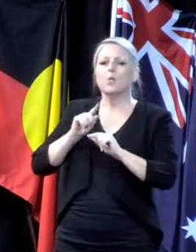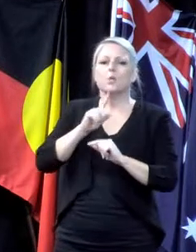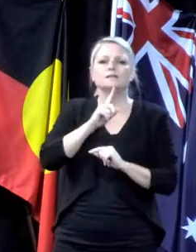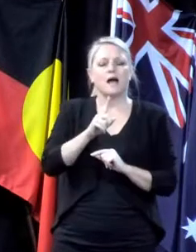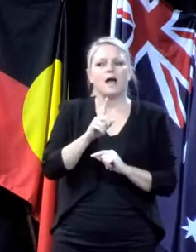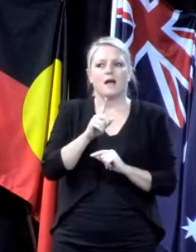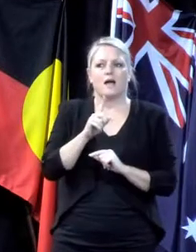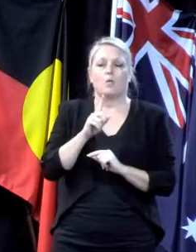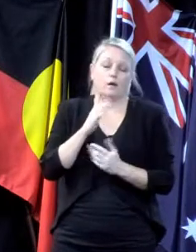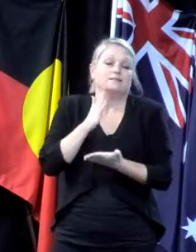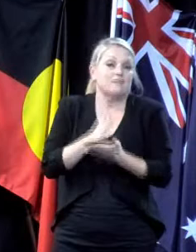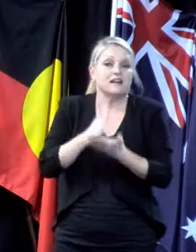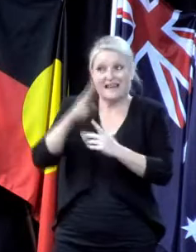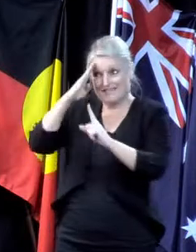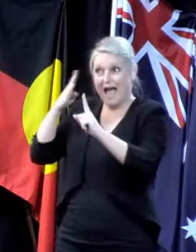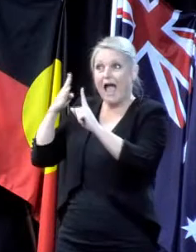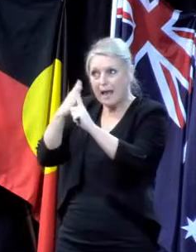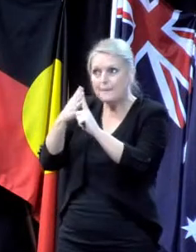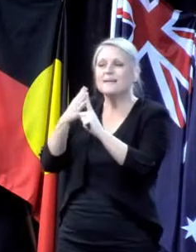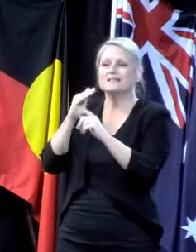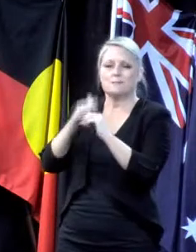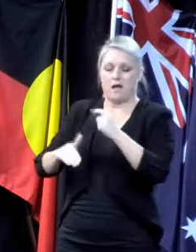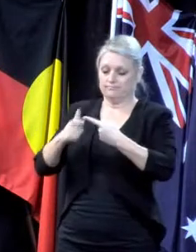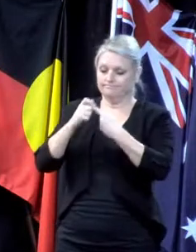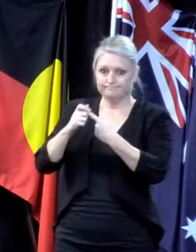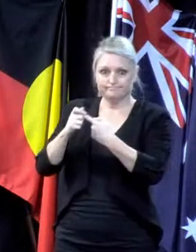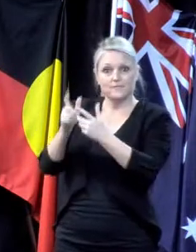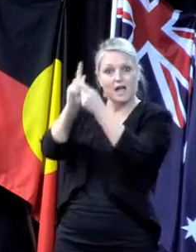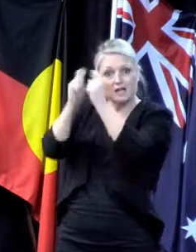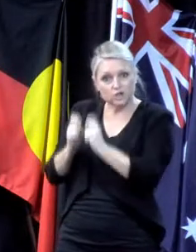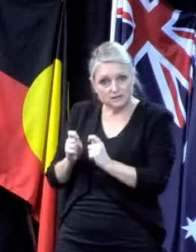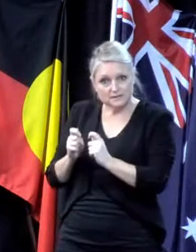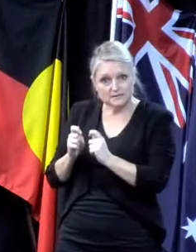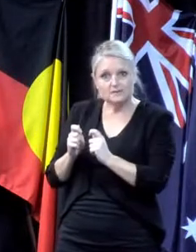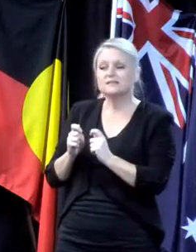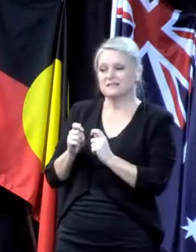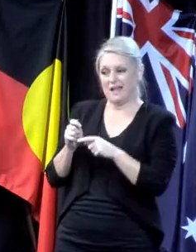about providing the adjustments, the reasonable adjustments, that students require.